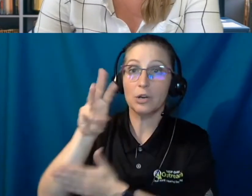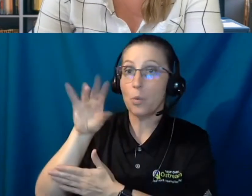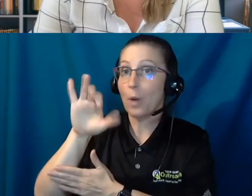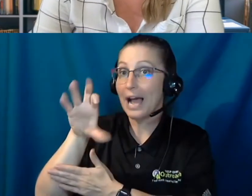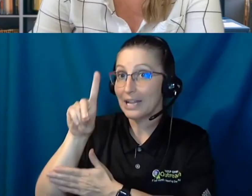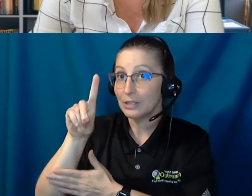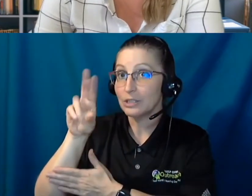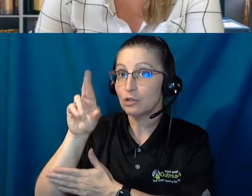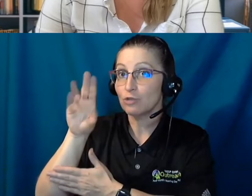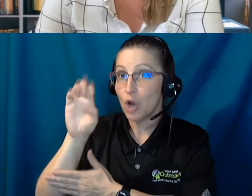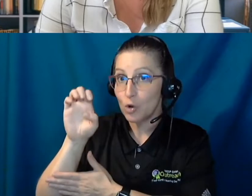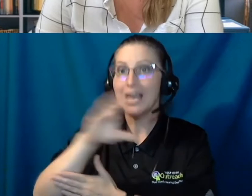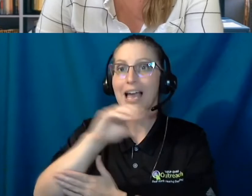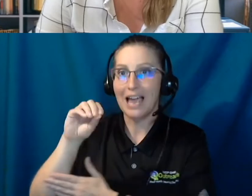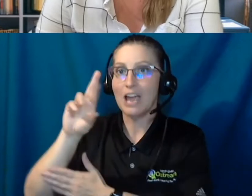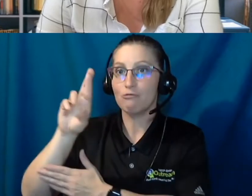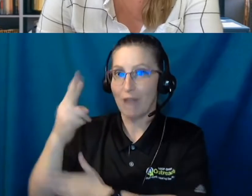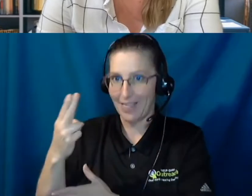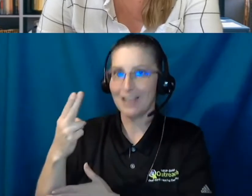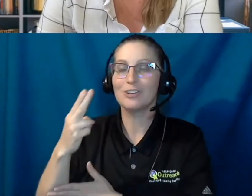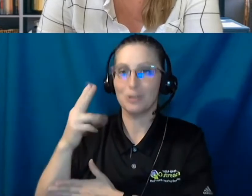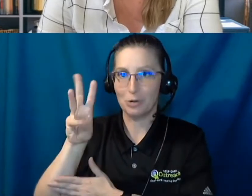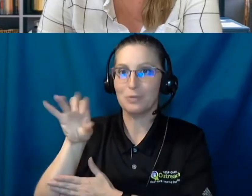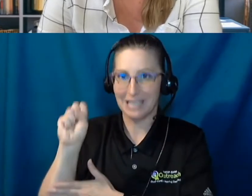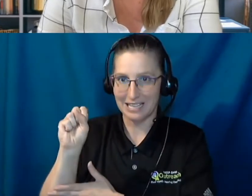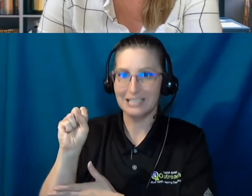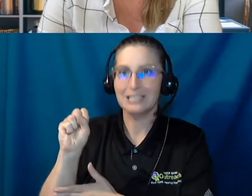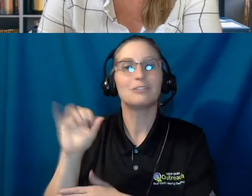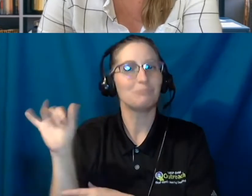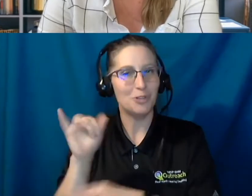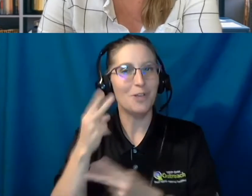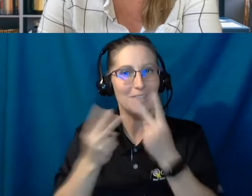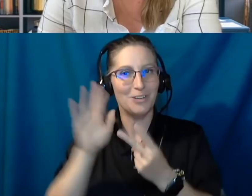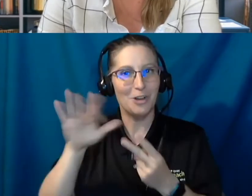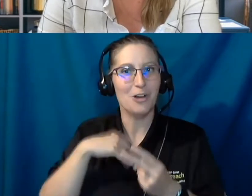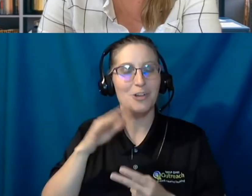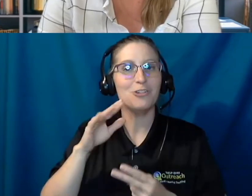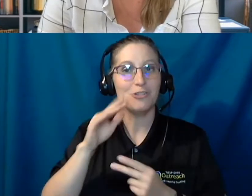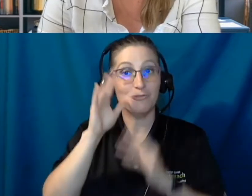Rhinelander and visiting her grandparents in Cross Plains, as well as attending Friday